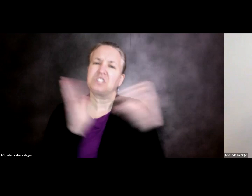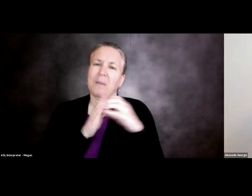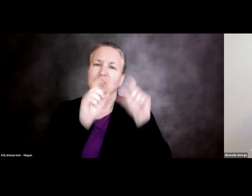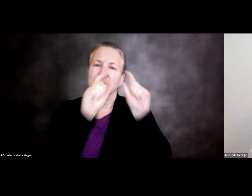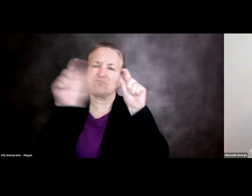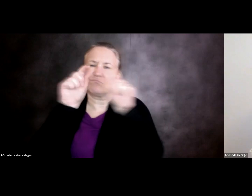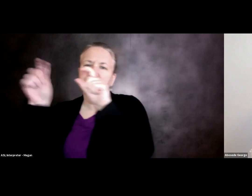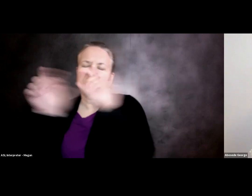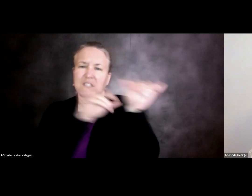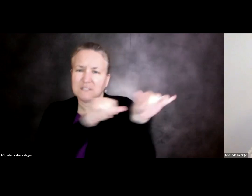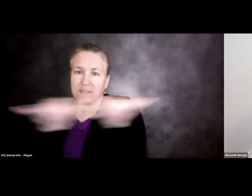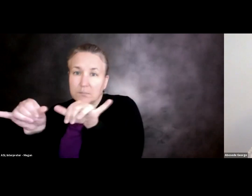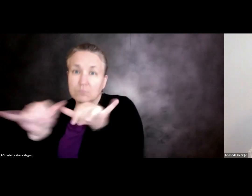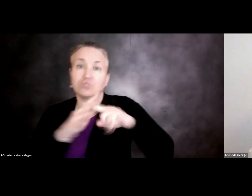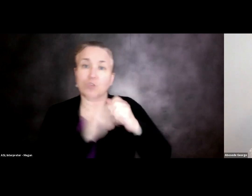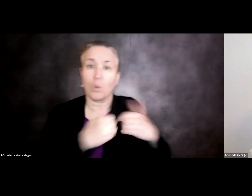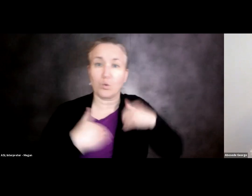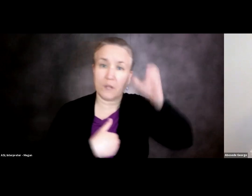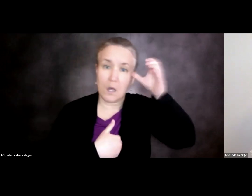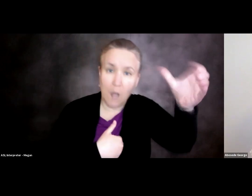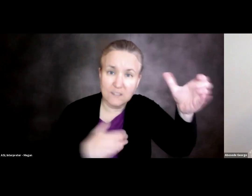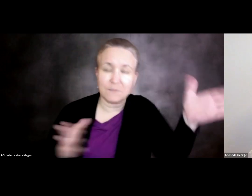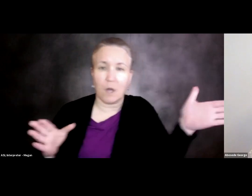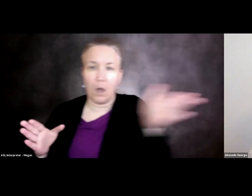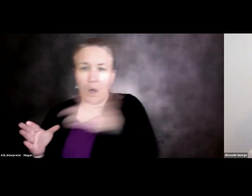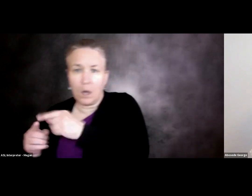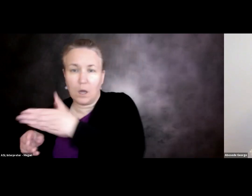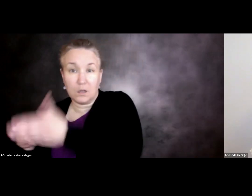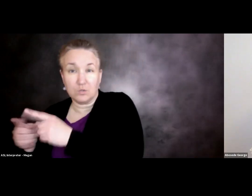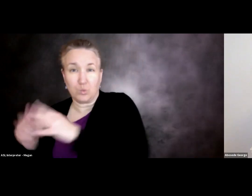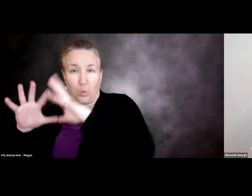beginning with concepts of youth and ending with world contexts.